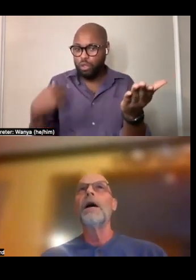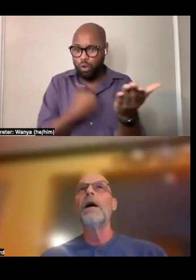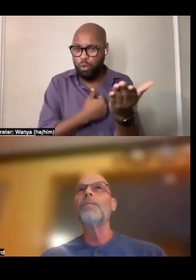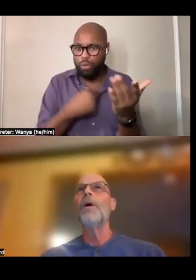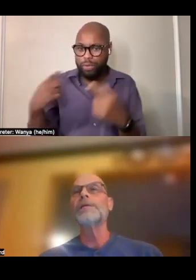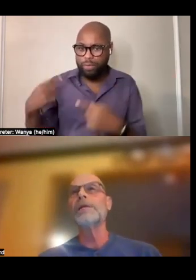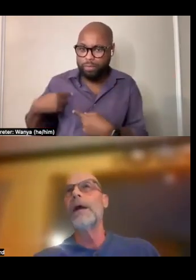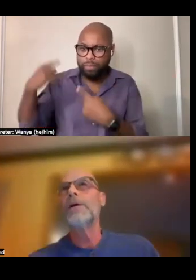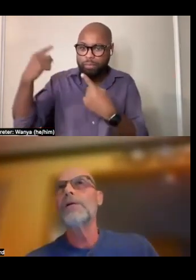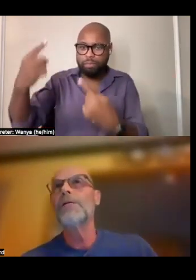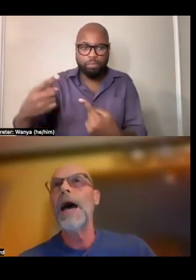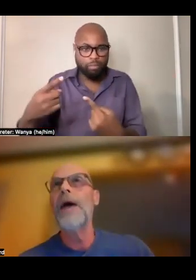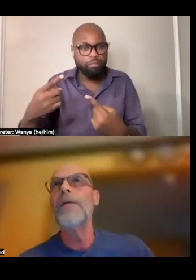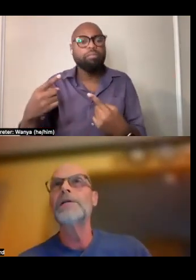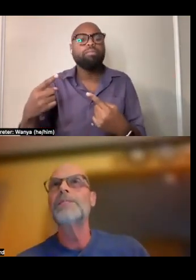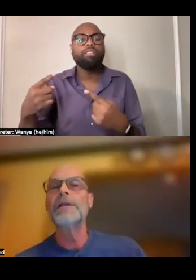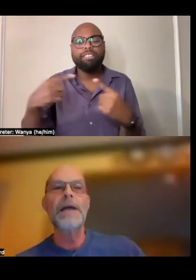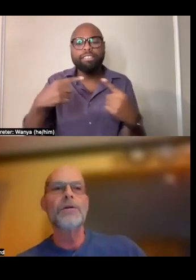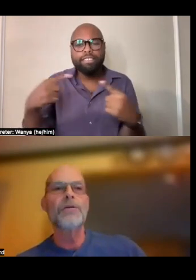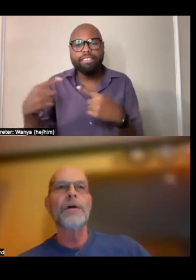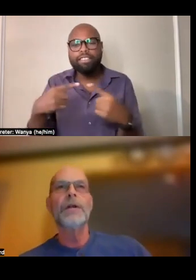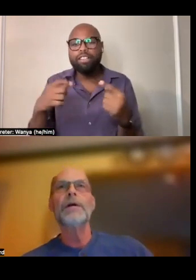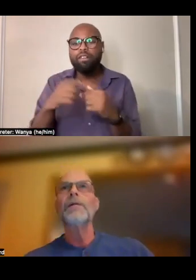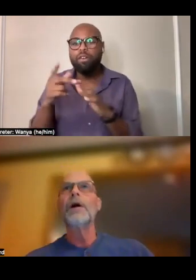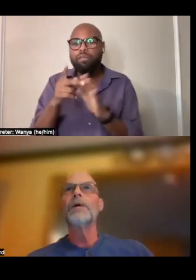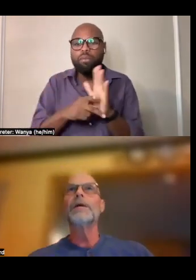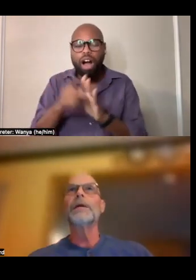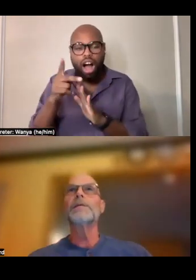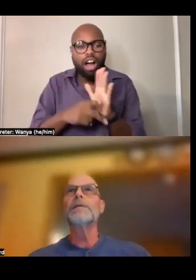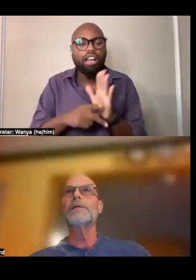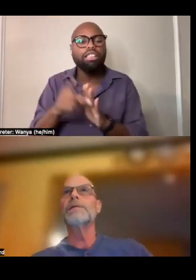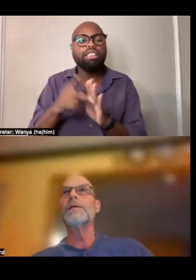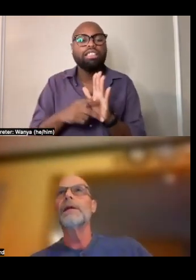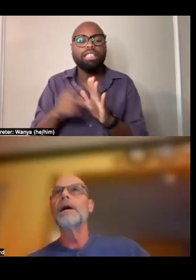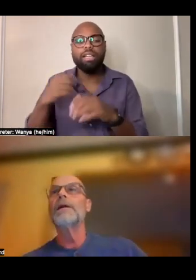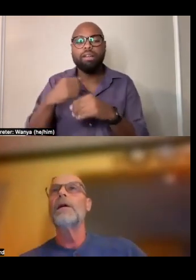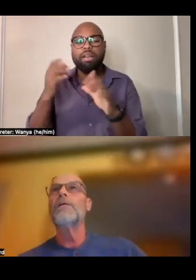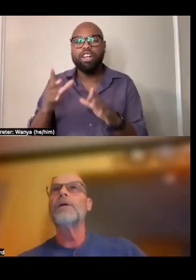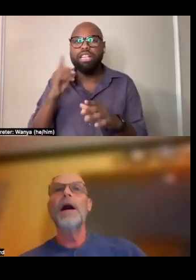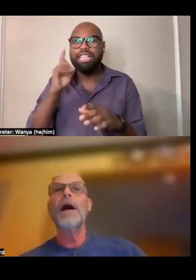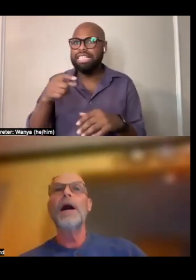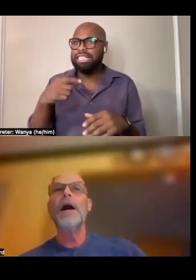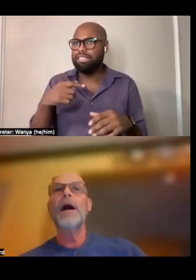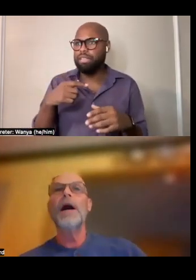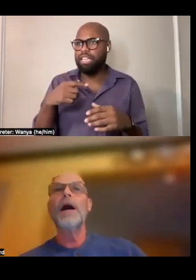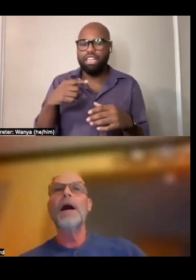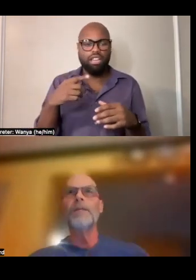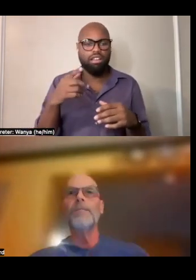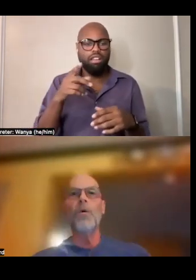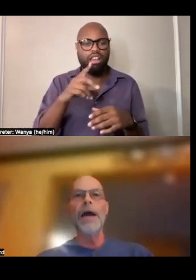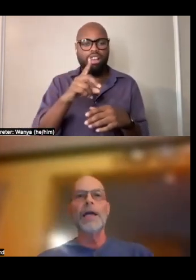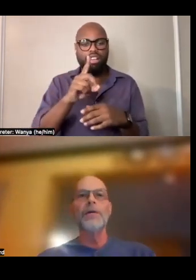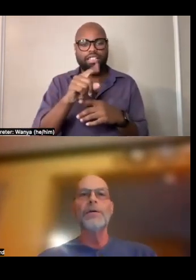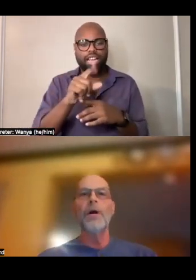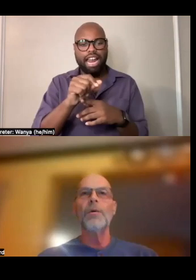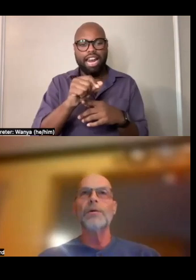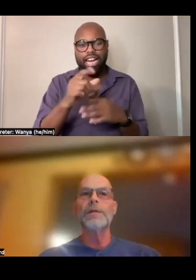with policymakers that it needs to be data-driven, that we can get census data and other kinds of data and get more accurate numbers that